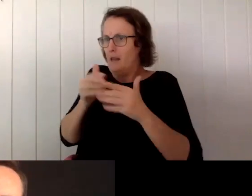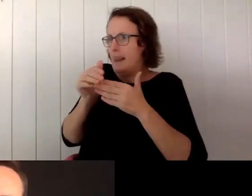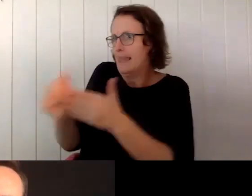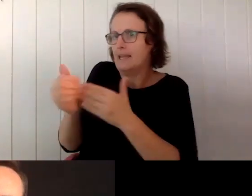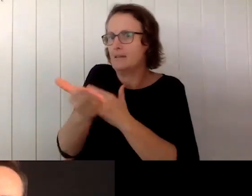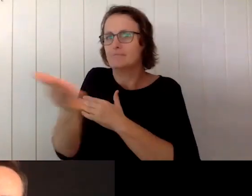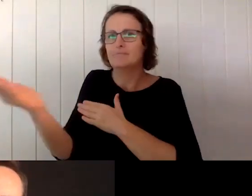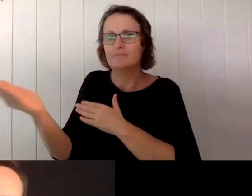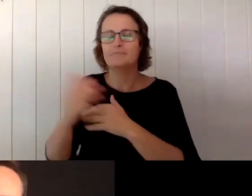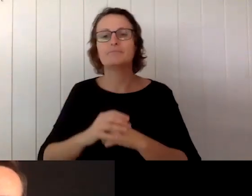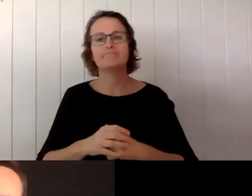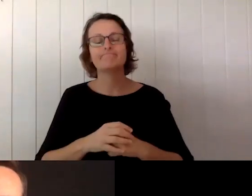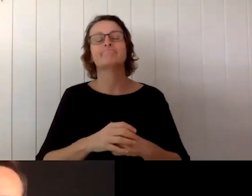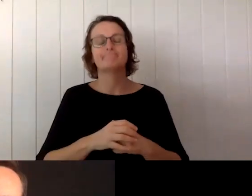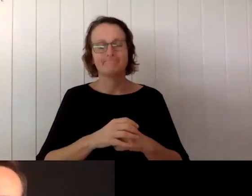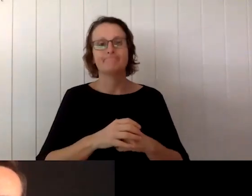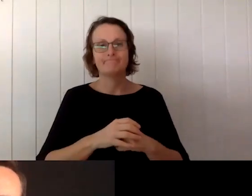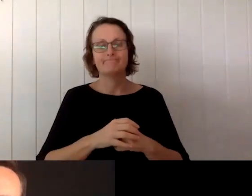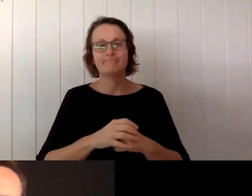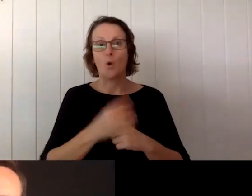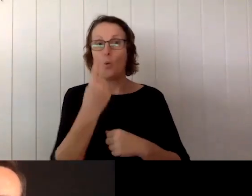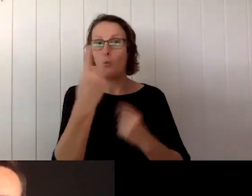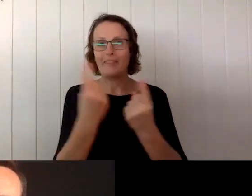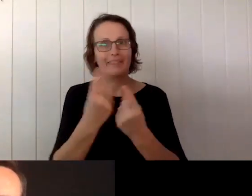Yeah, there's one thing I'd definitely say not to do first, as a